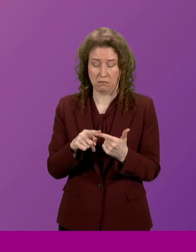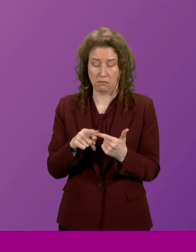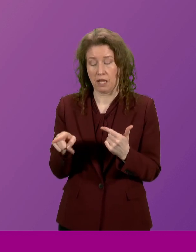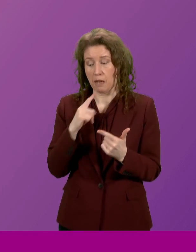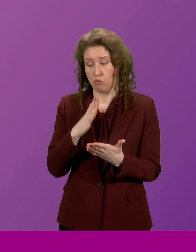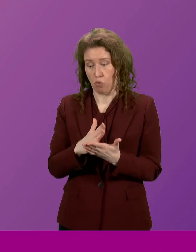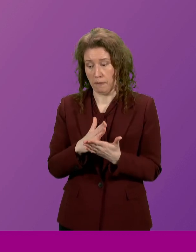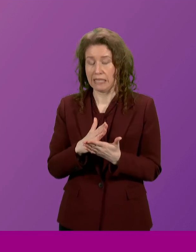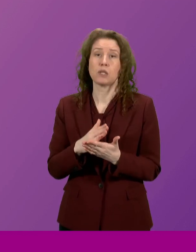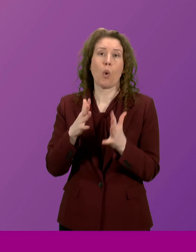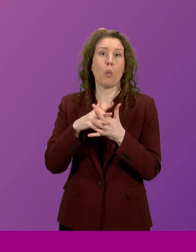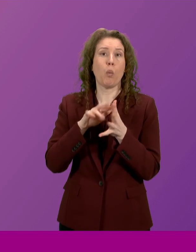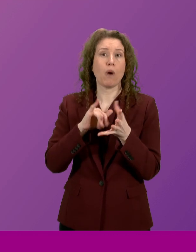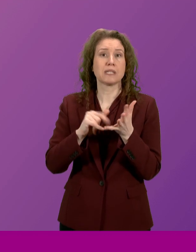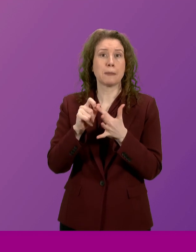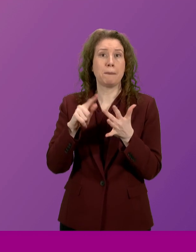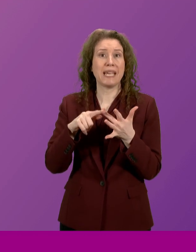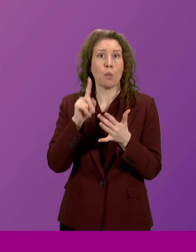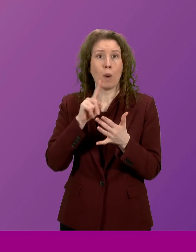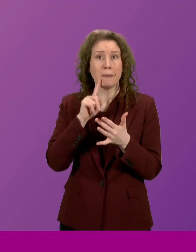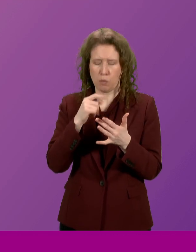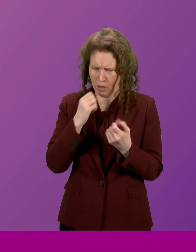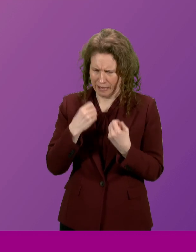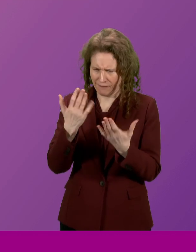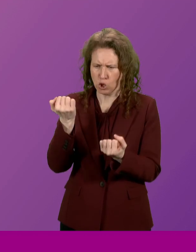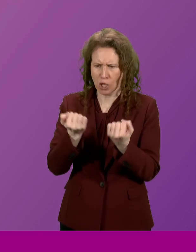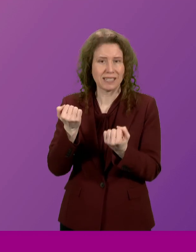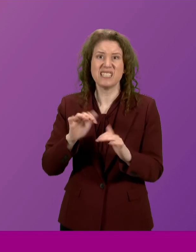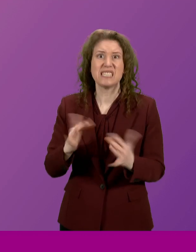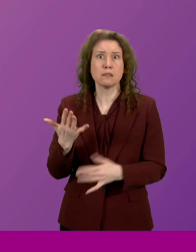justice for the WASPI women—women against state pension inequality—and it then turned its back